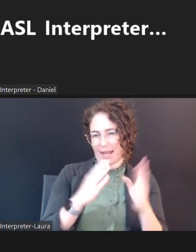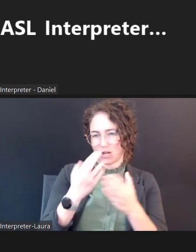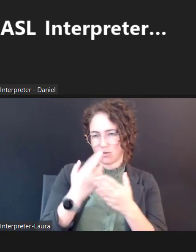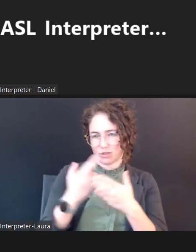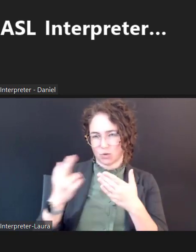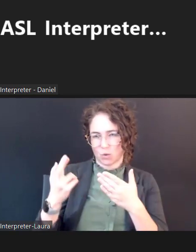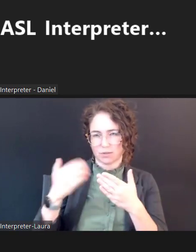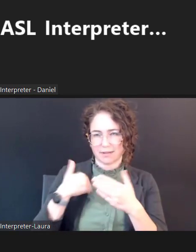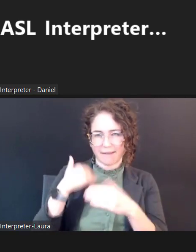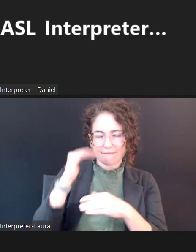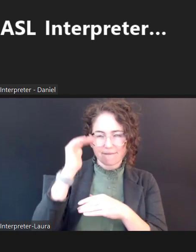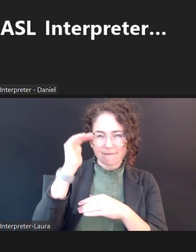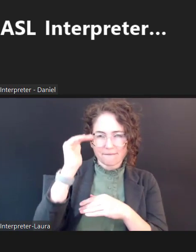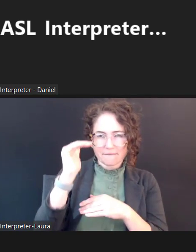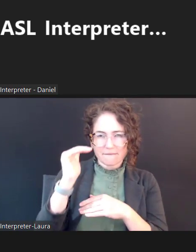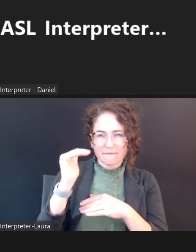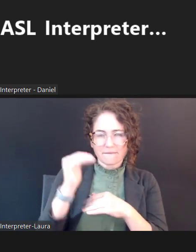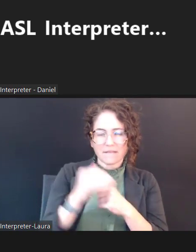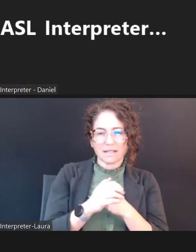picture resources, some handouts about just explaining the rationale.